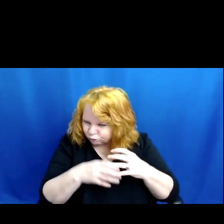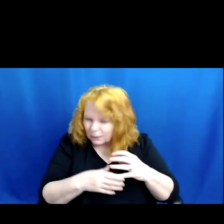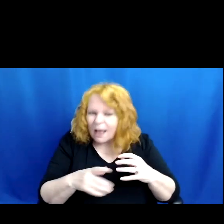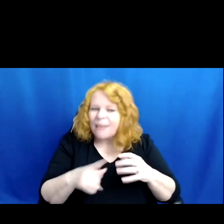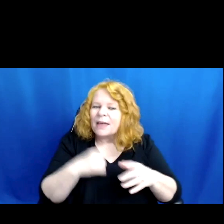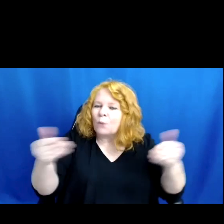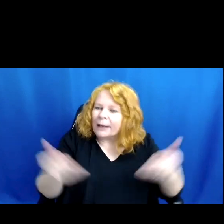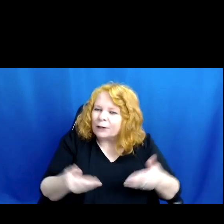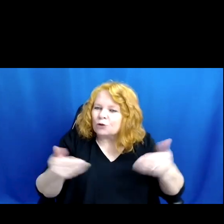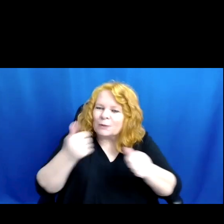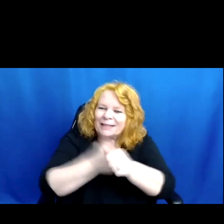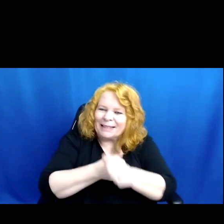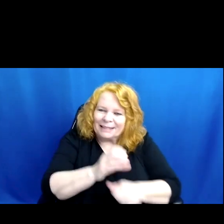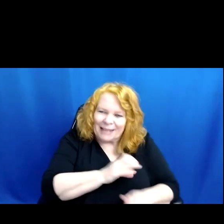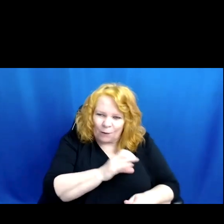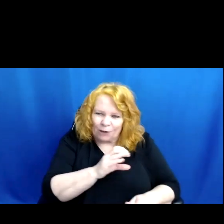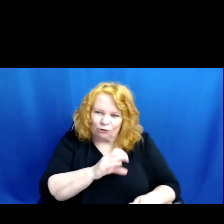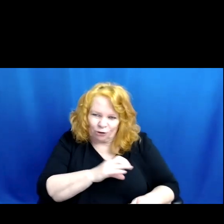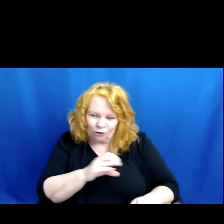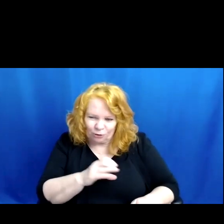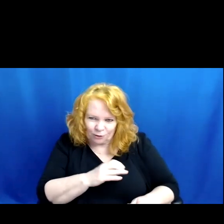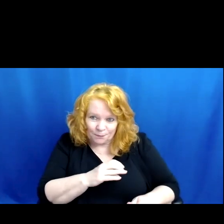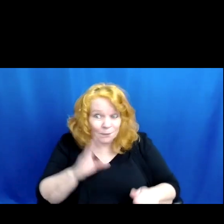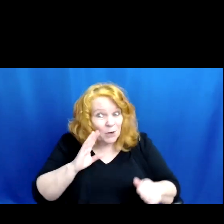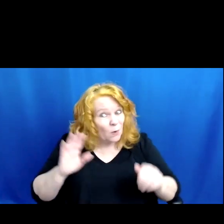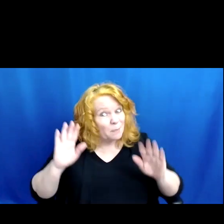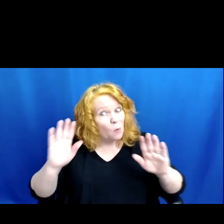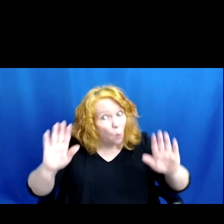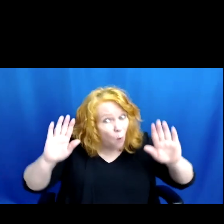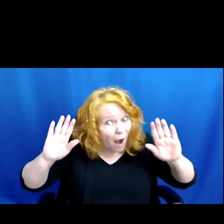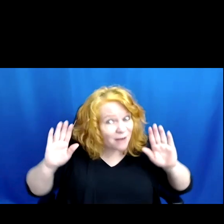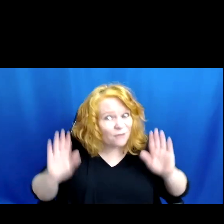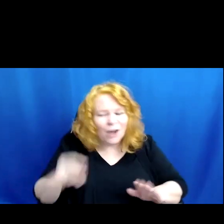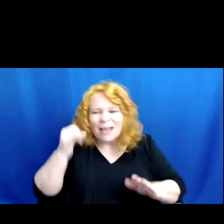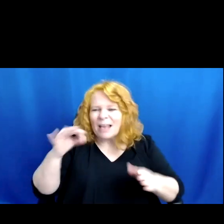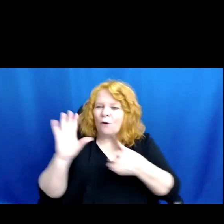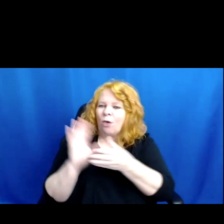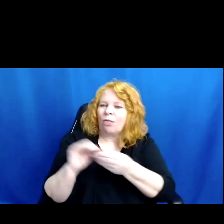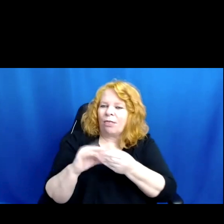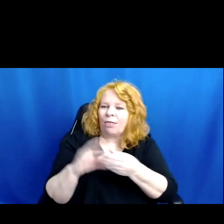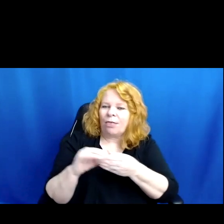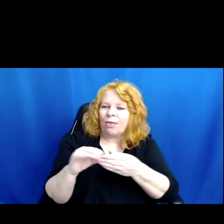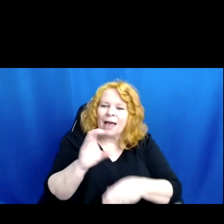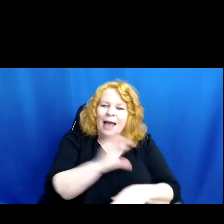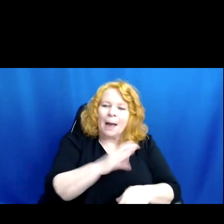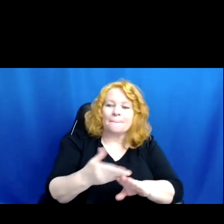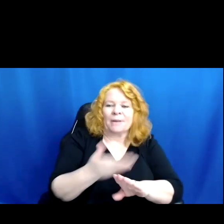It would be great and fantastic if you are able to talk about the character before the show starts.